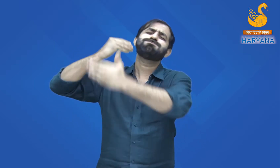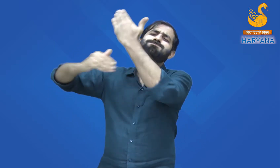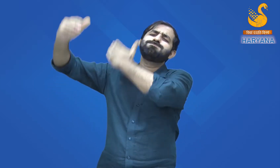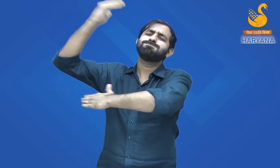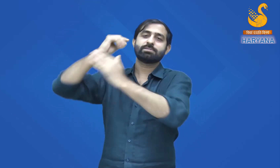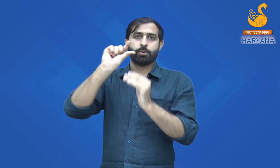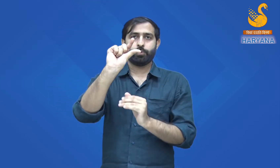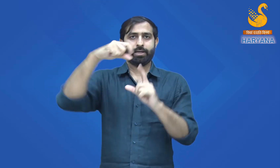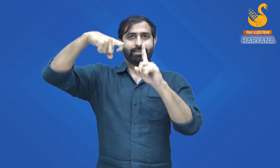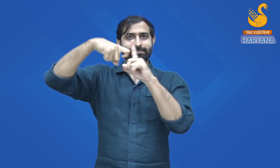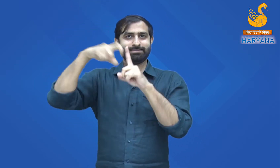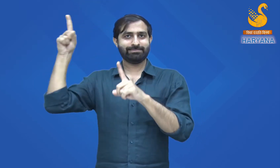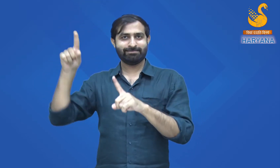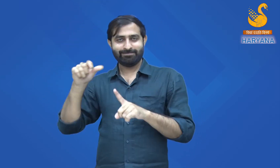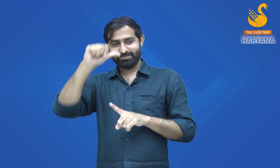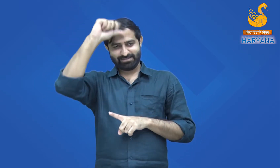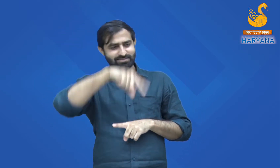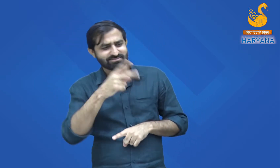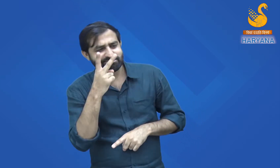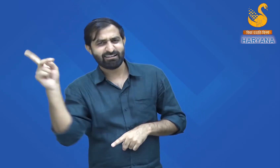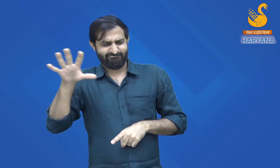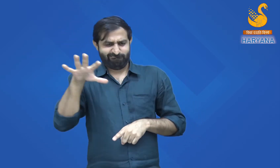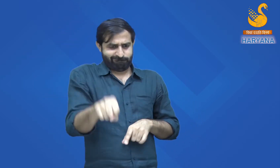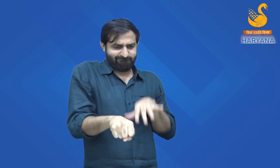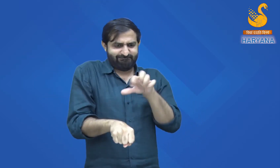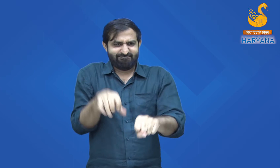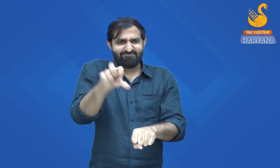Earlier, when India was captured by the Britishers,